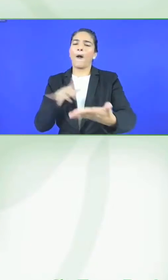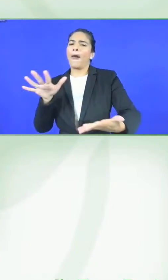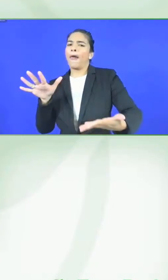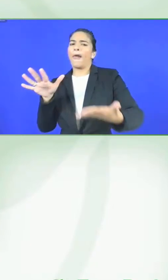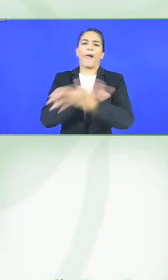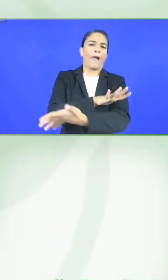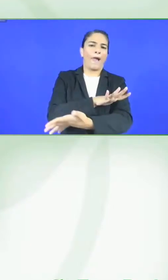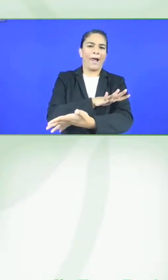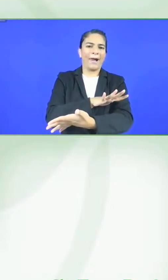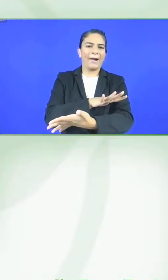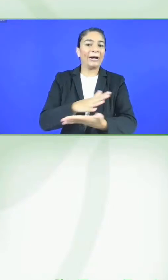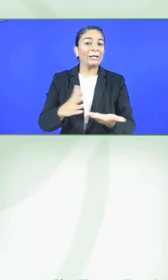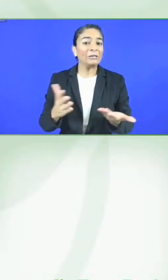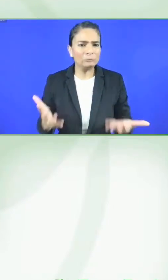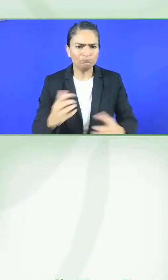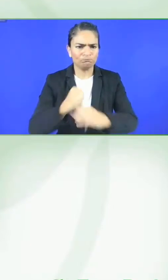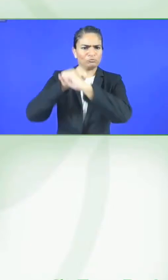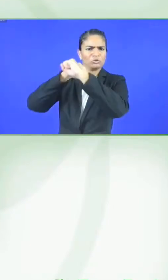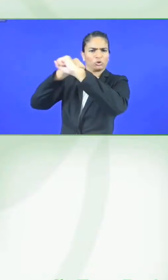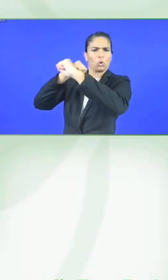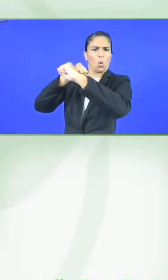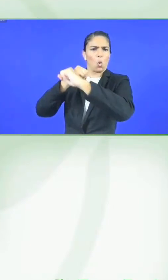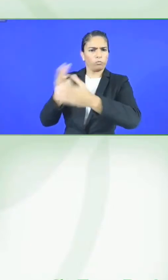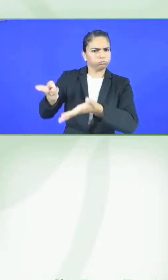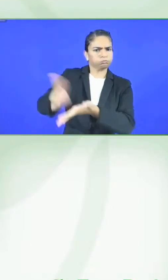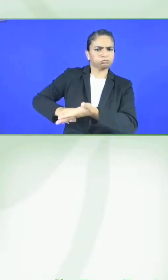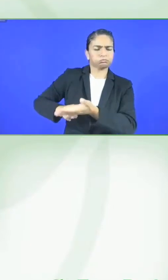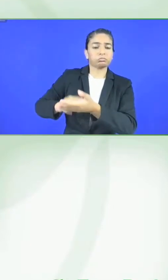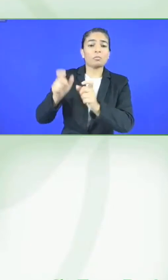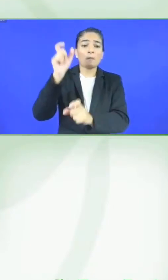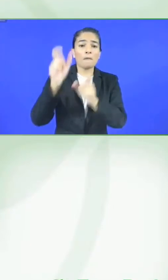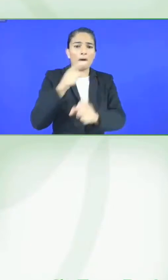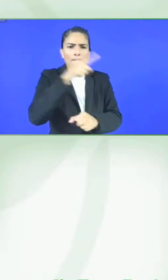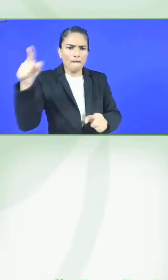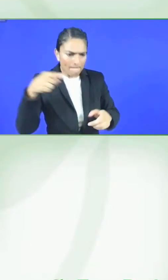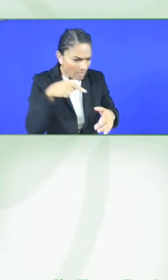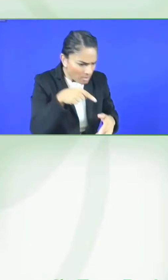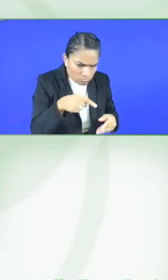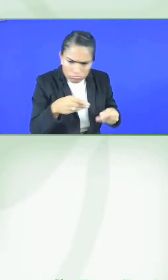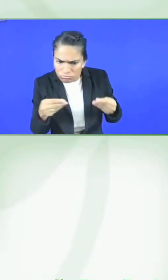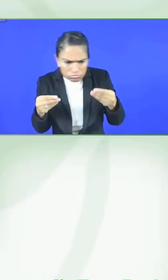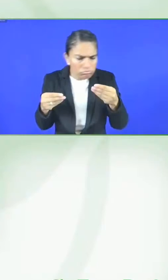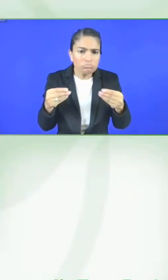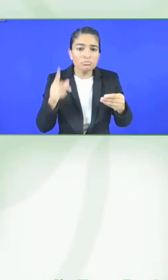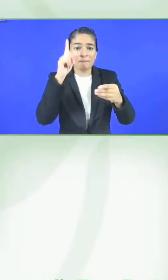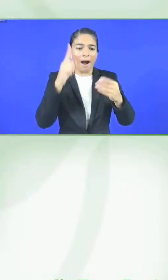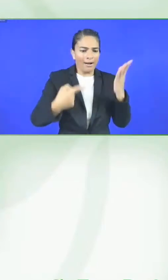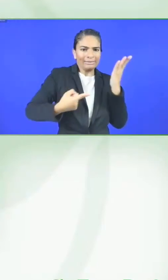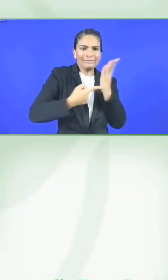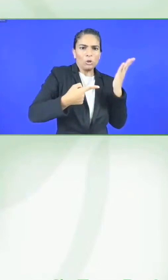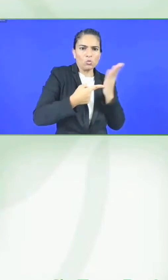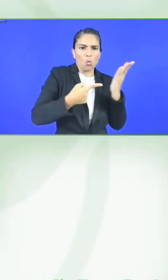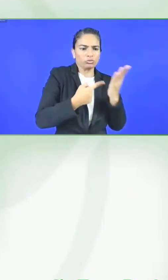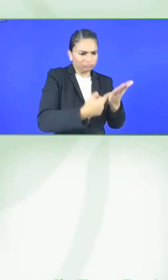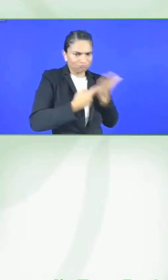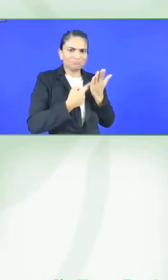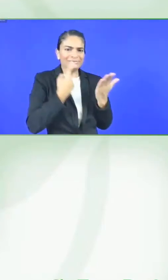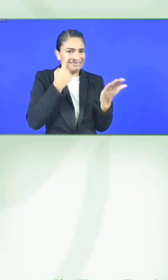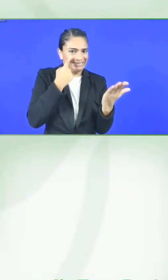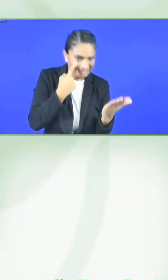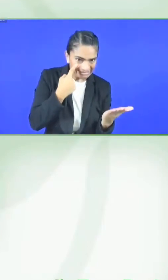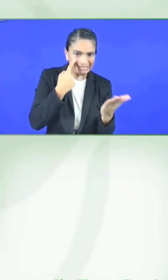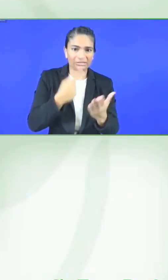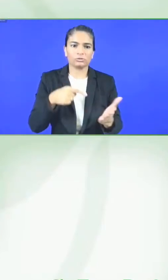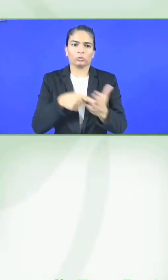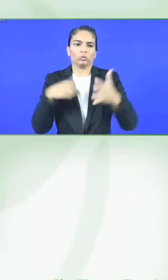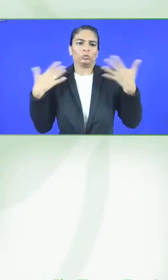But those are invisible, secure signatures however they are accessible to me.